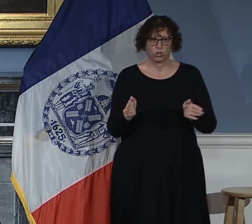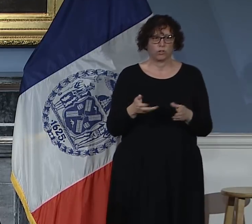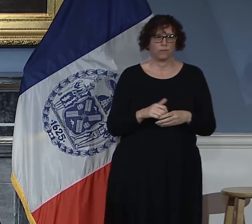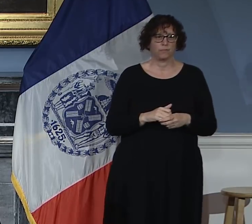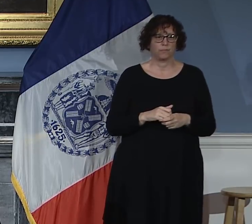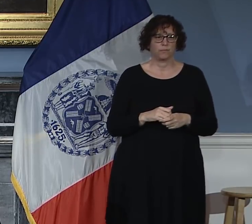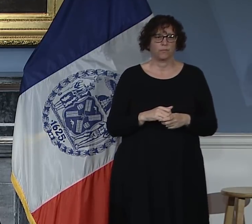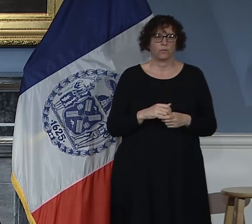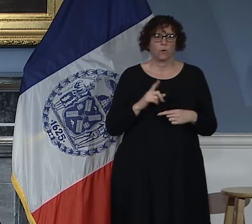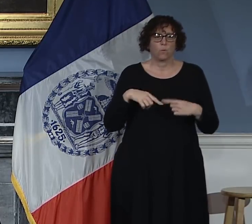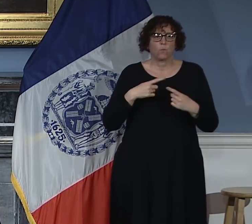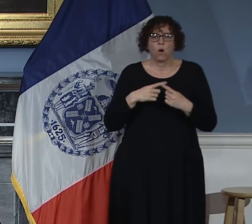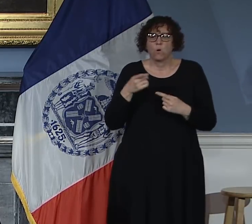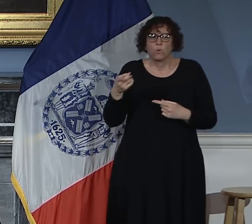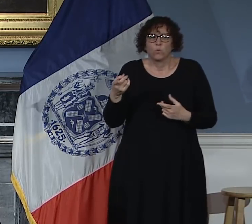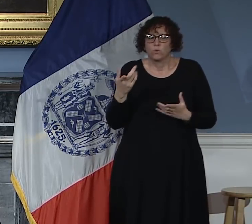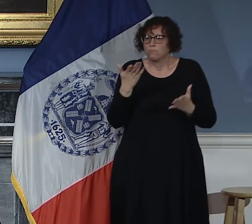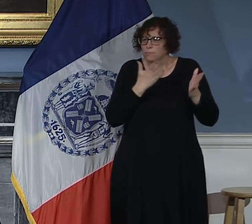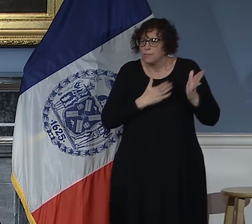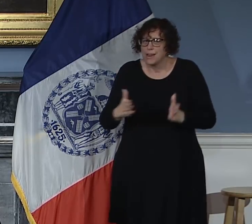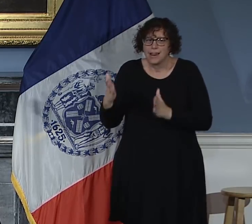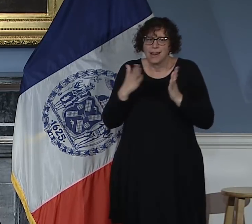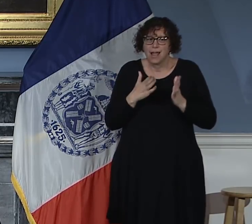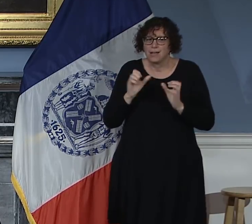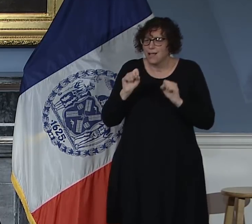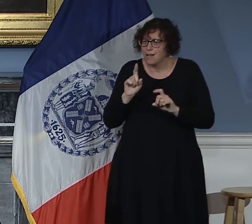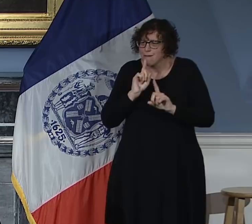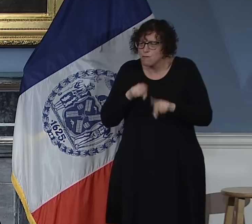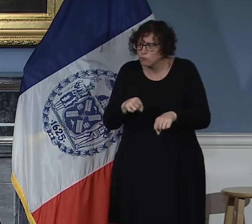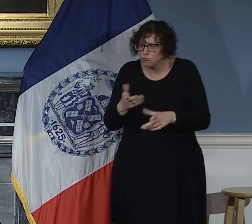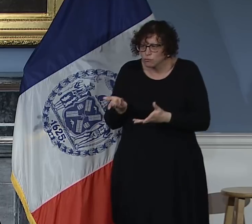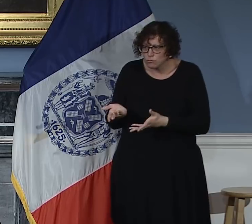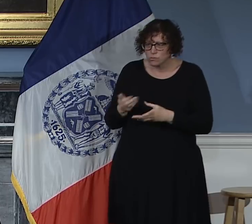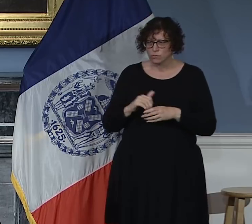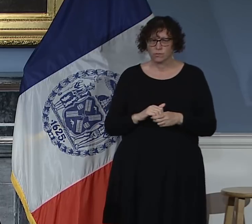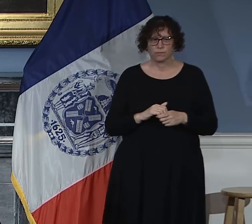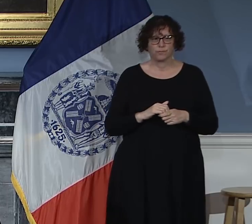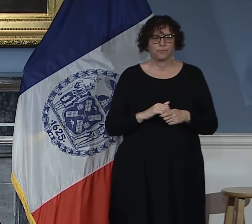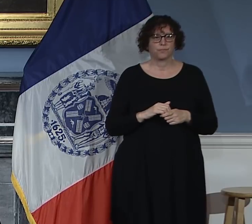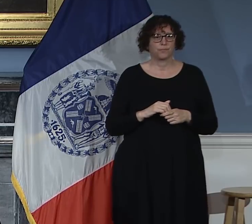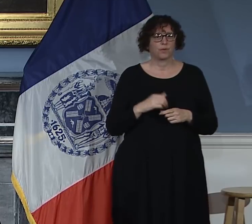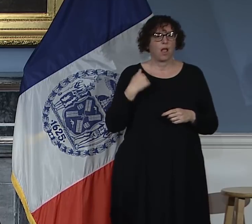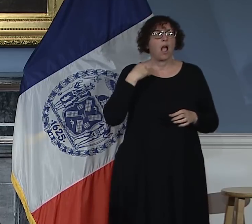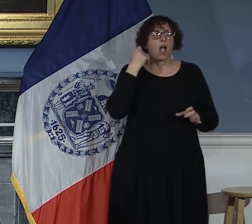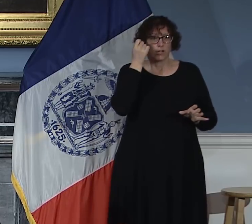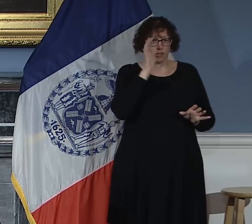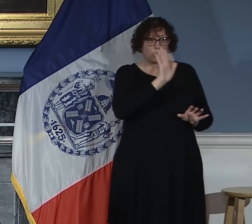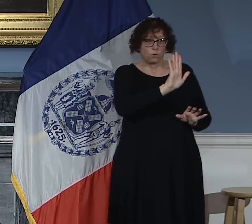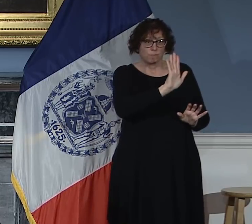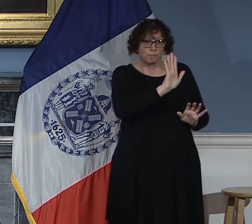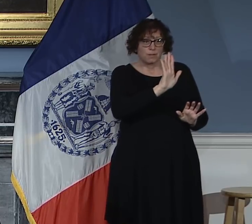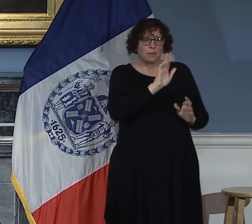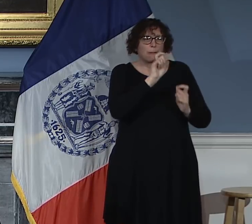HEARD -- I TNKHI YOU UNDERSTAND. I KNOW YOU HAVE AN AREA OF FOCUS. I RESPECT THAT. I THINK YOU UNDERSTAND WE'RE